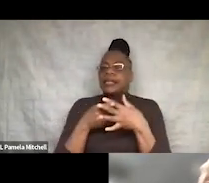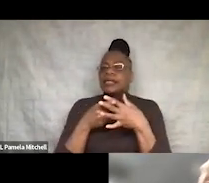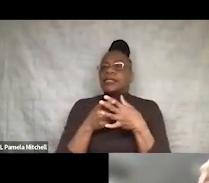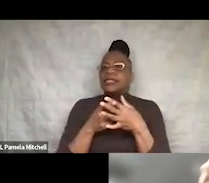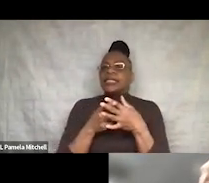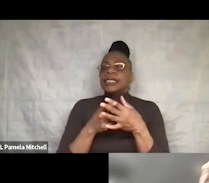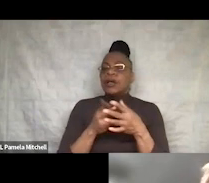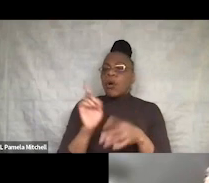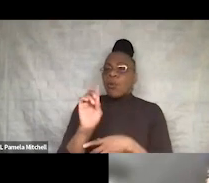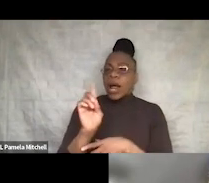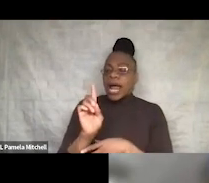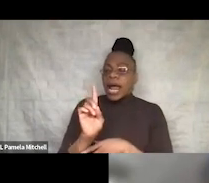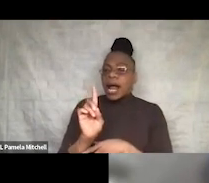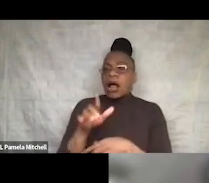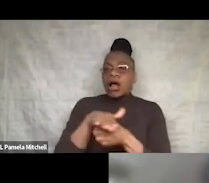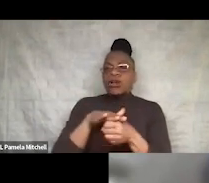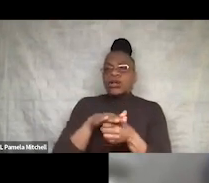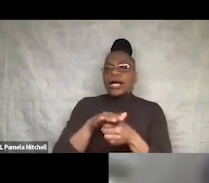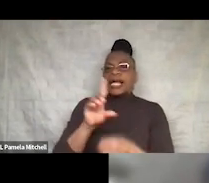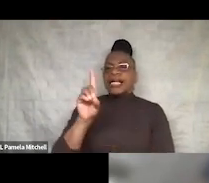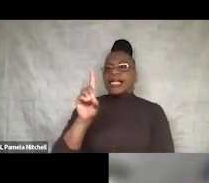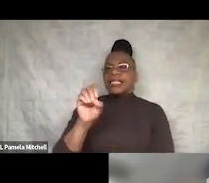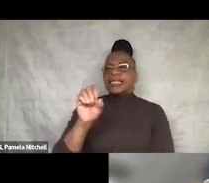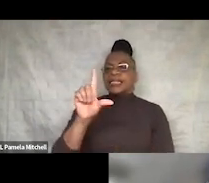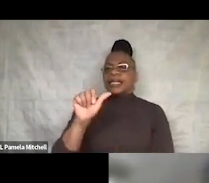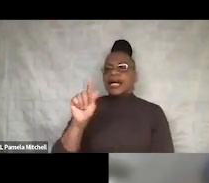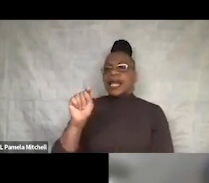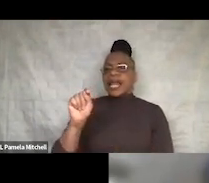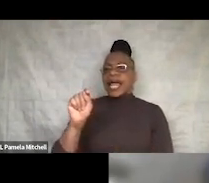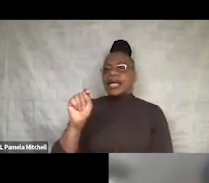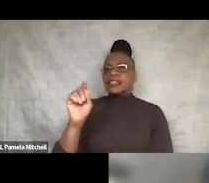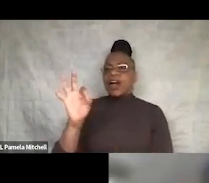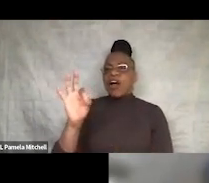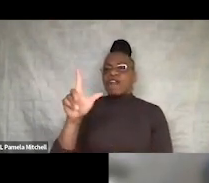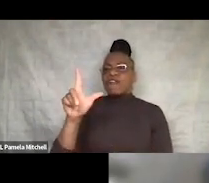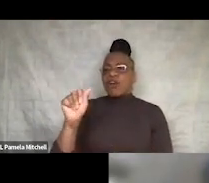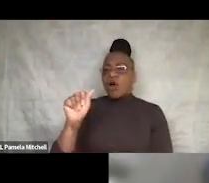located in DeLand, Florida, which is in Central Florida. Since then, again,